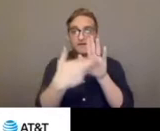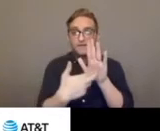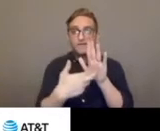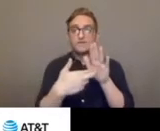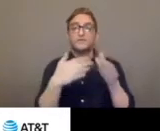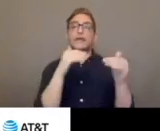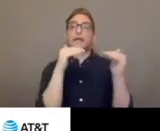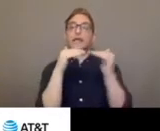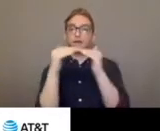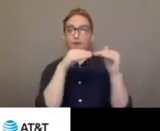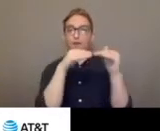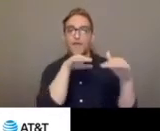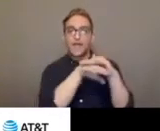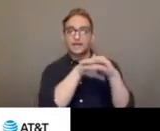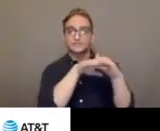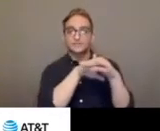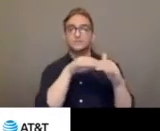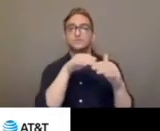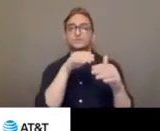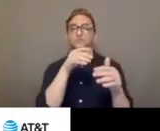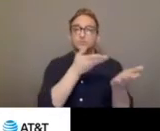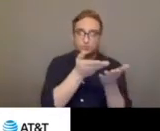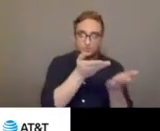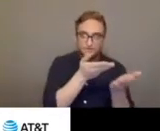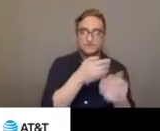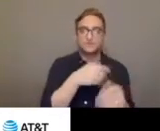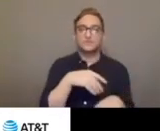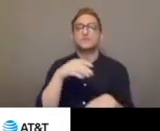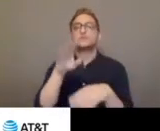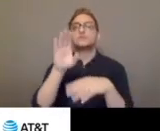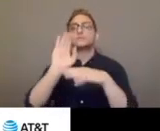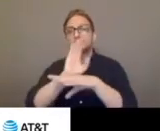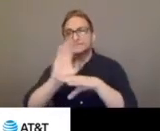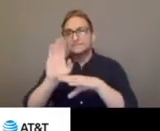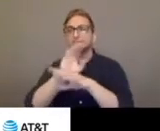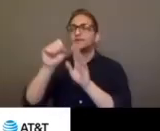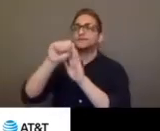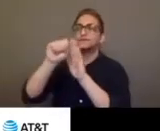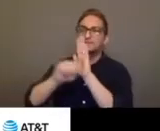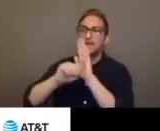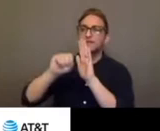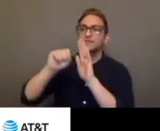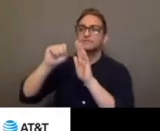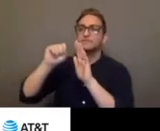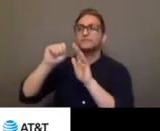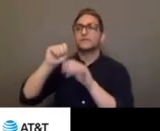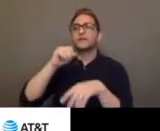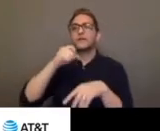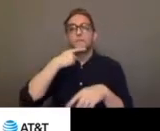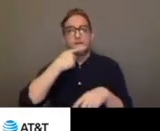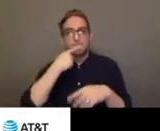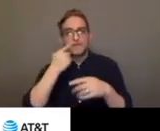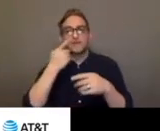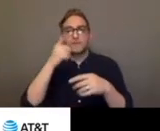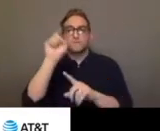goods and services to businesses state and public must provide individuals with disabilities